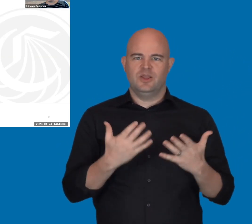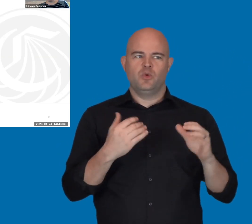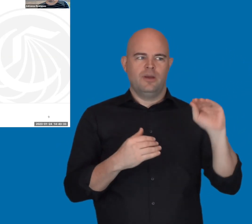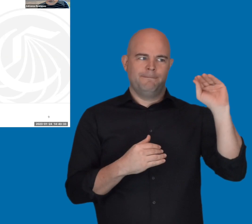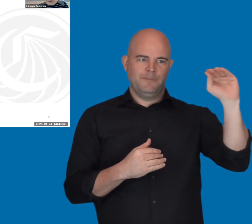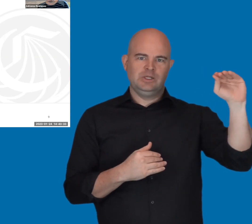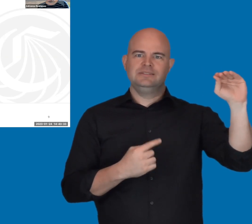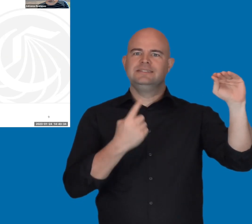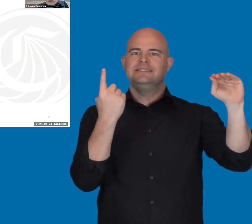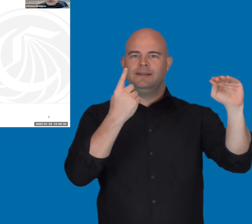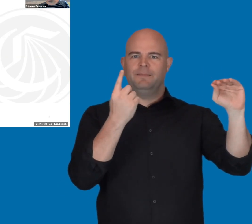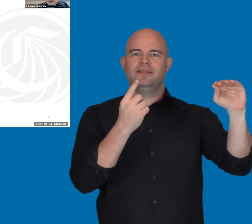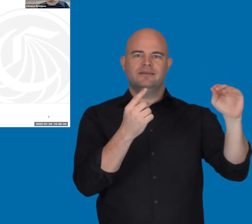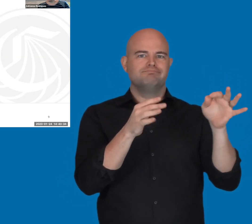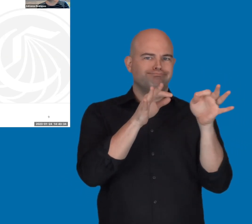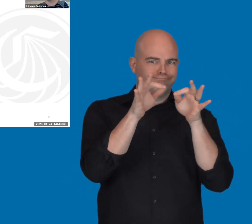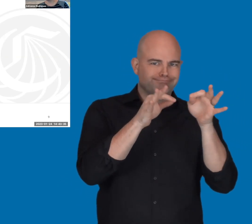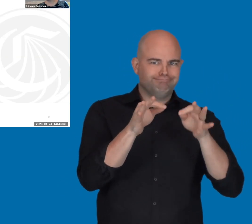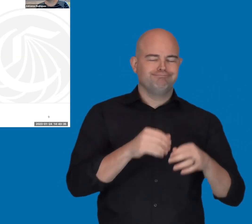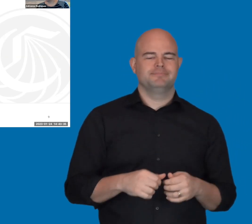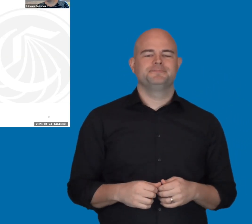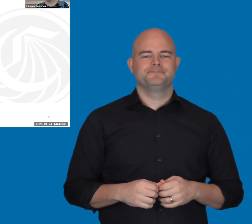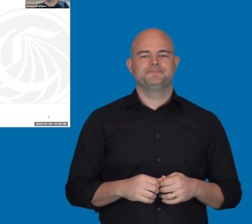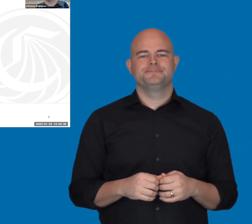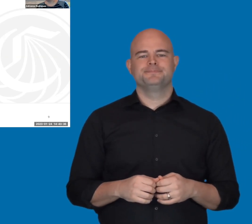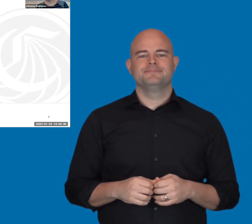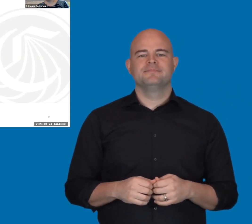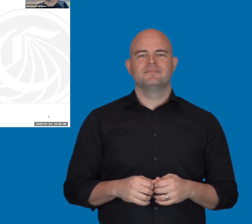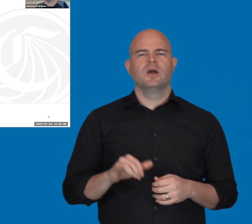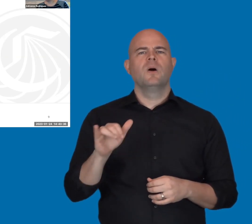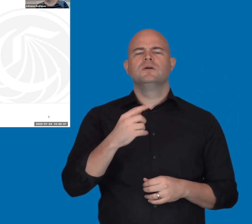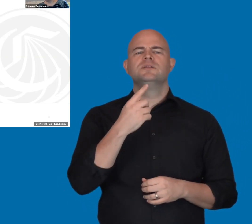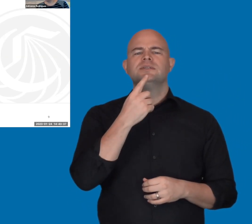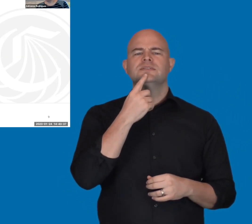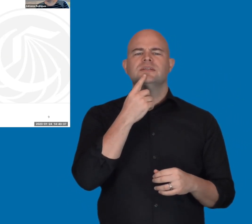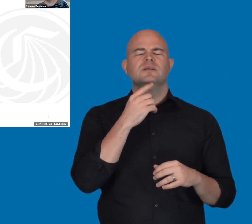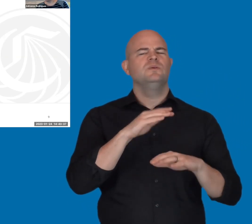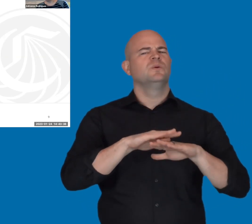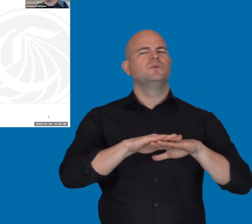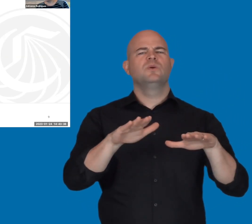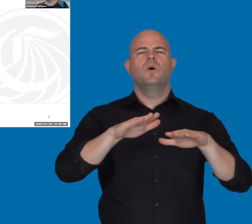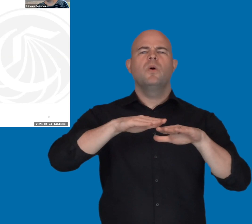to write some descriptive information in there. And this is don't use more than five columns.